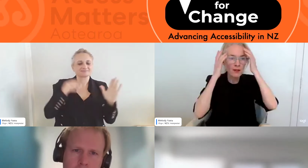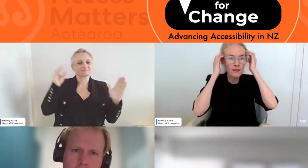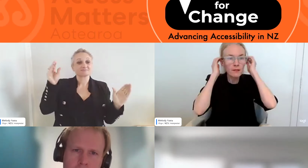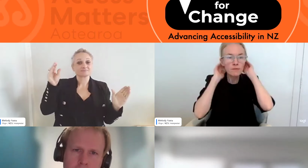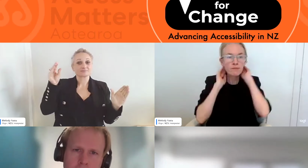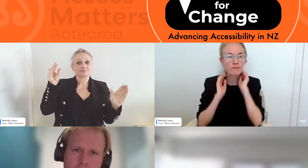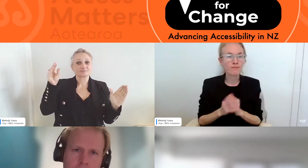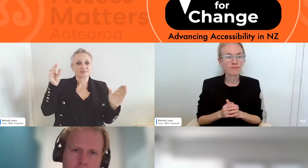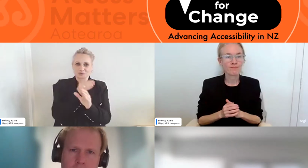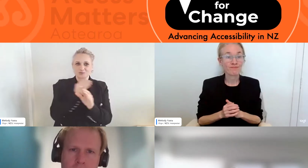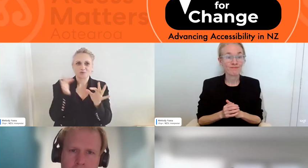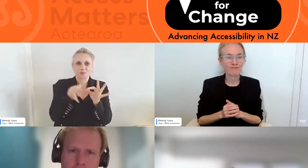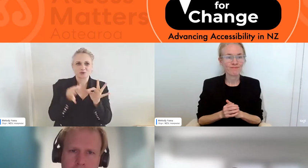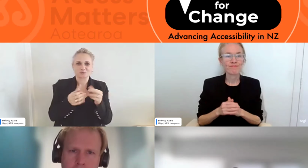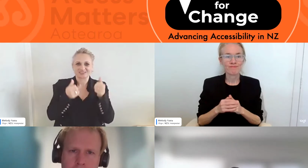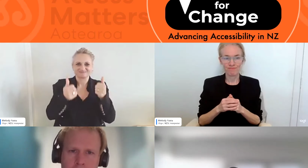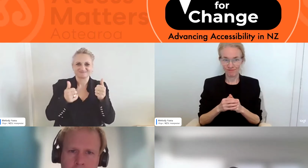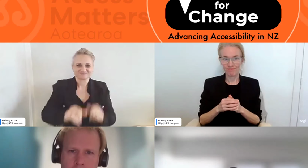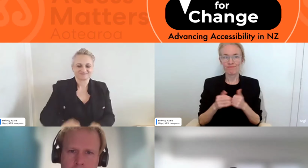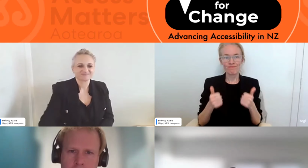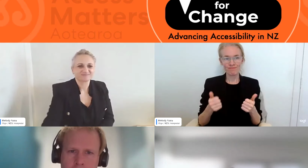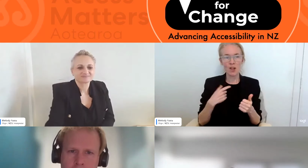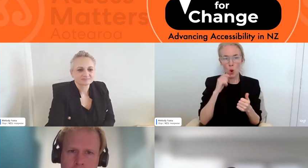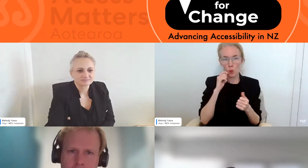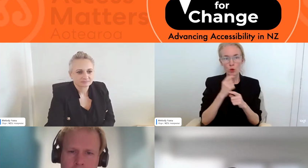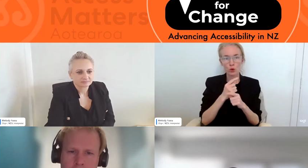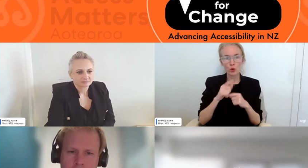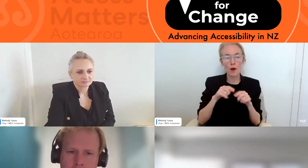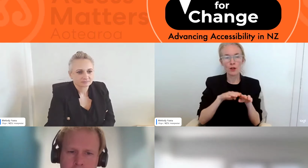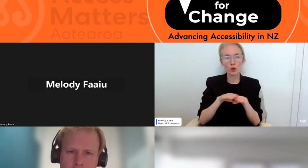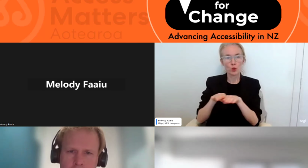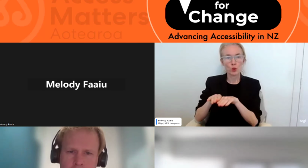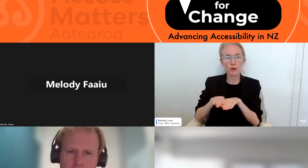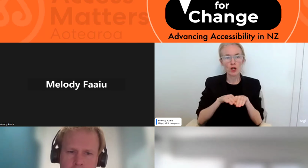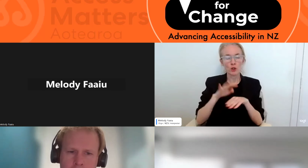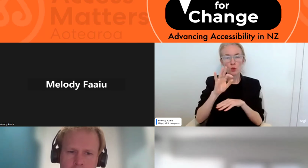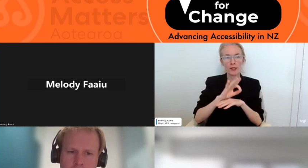I guess for existing stand-alone homes I'm thinking of customisation